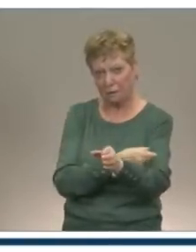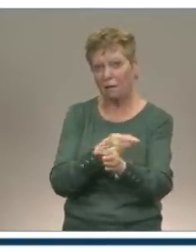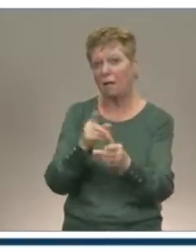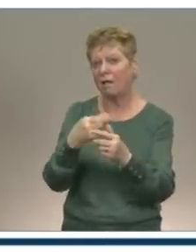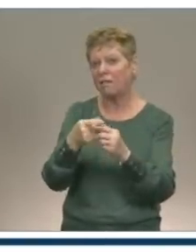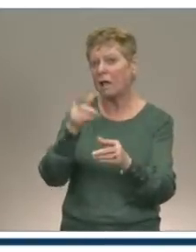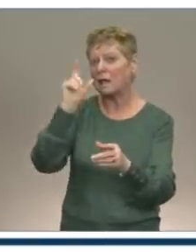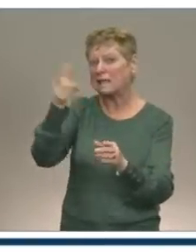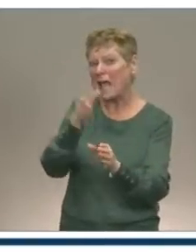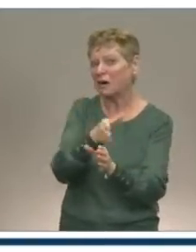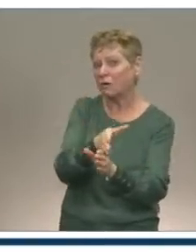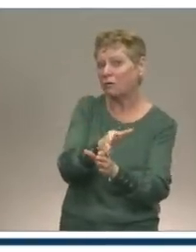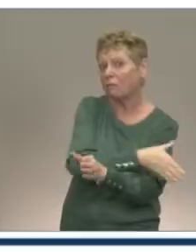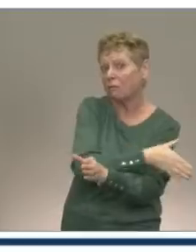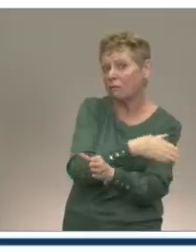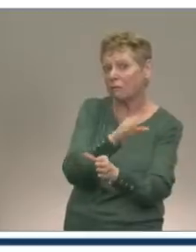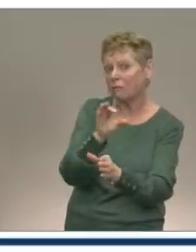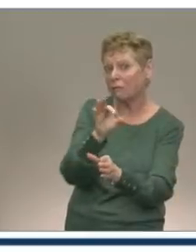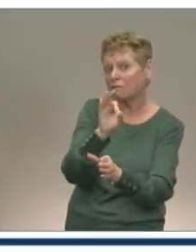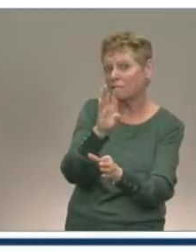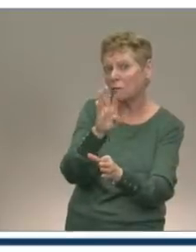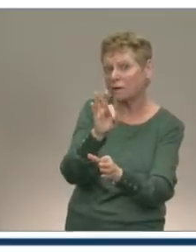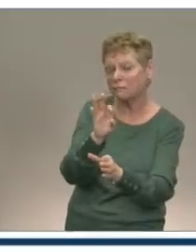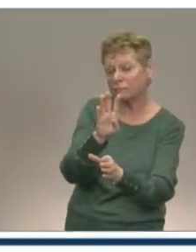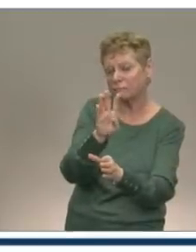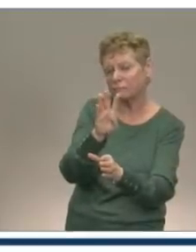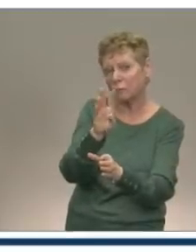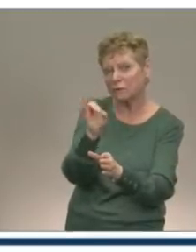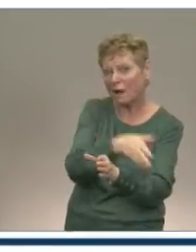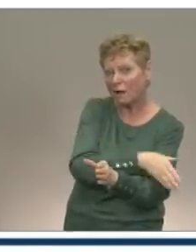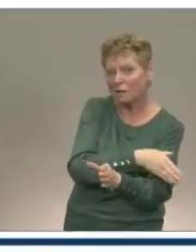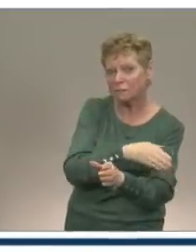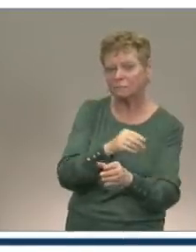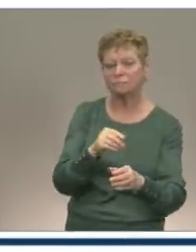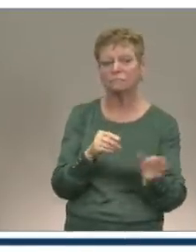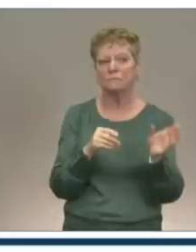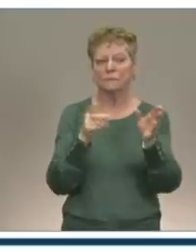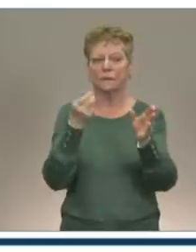about the rest or well what we're saying is we're going to adopt the nasa recommendations and we're